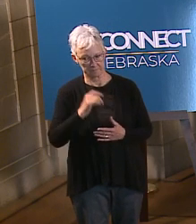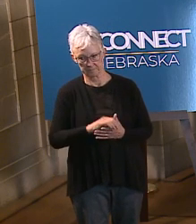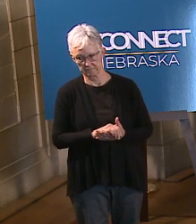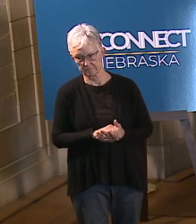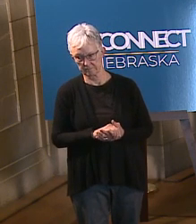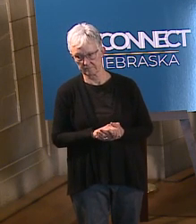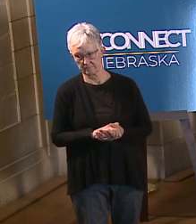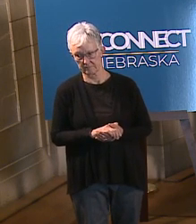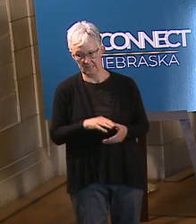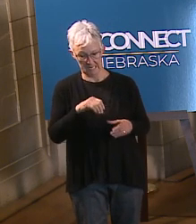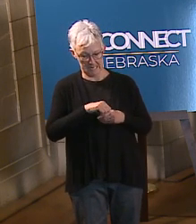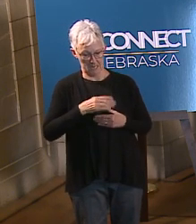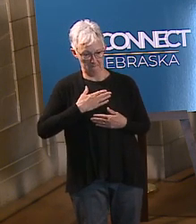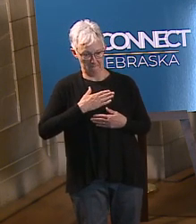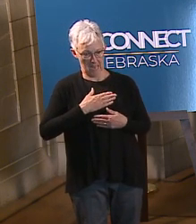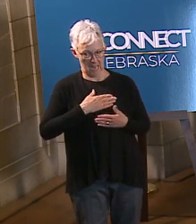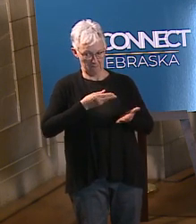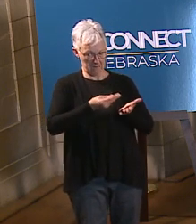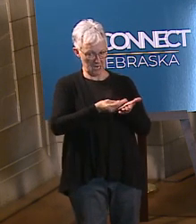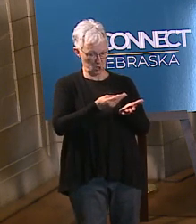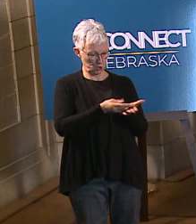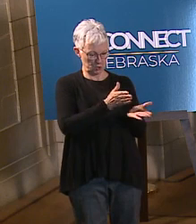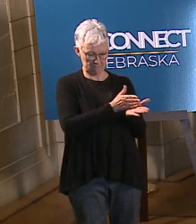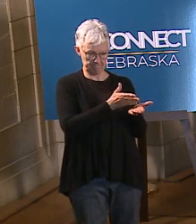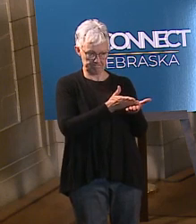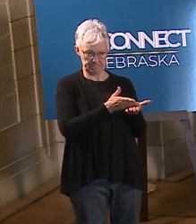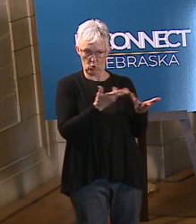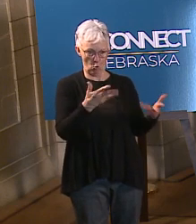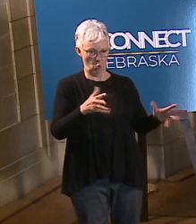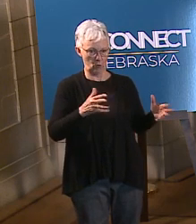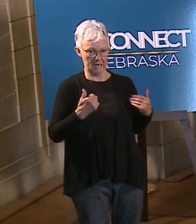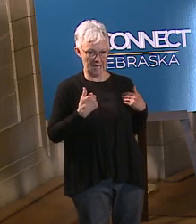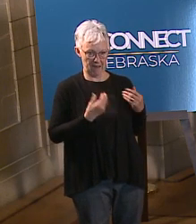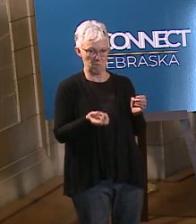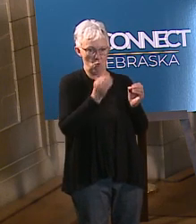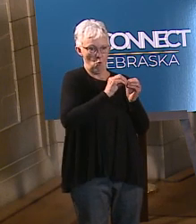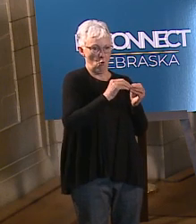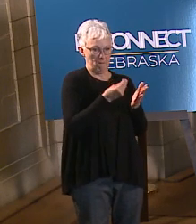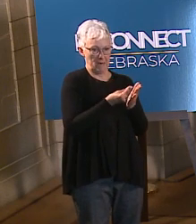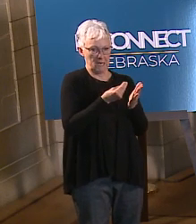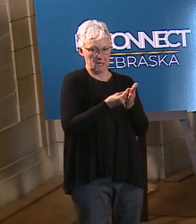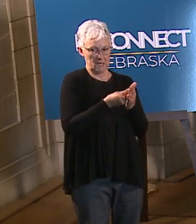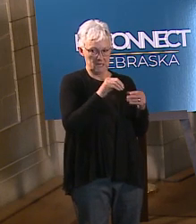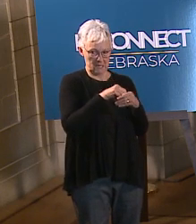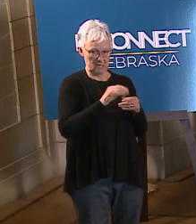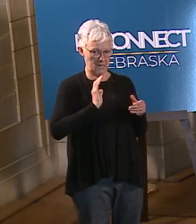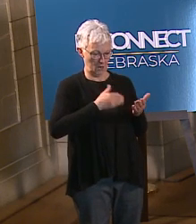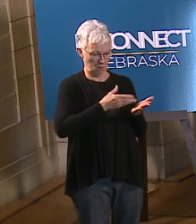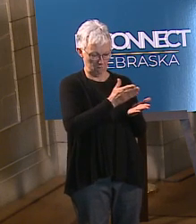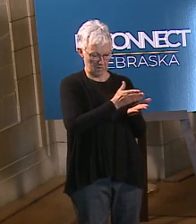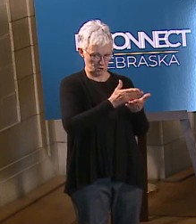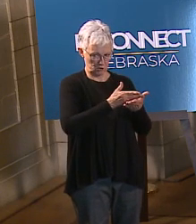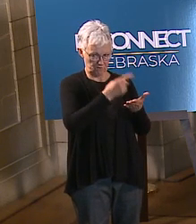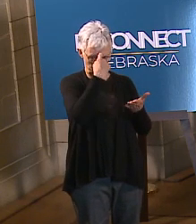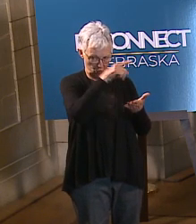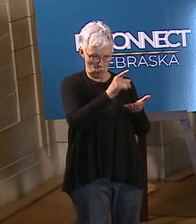ON IN THE HEARING IN OPPOSITION TO IT. TAKE A STEP BACK.